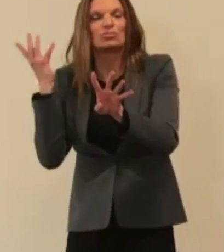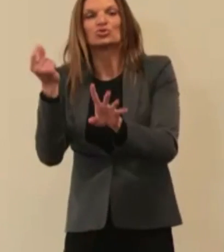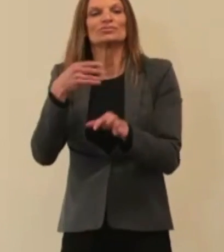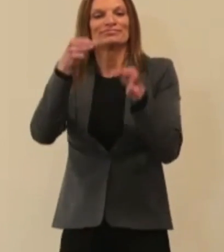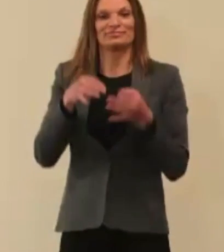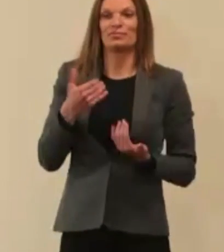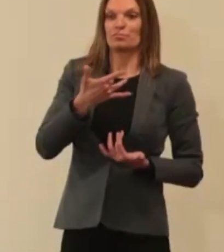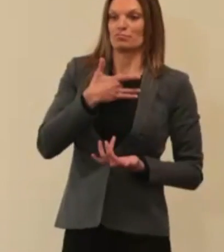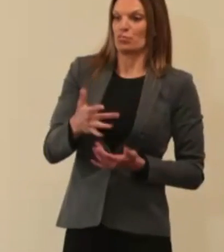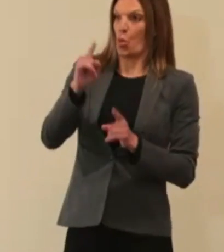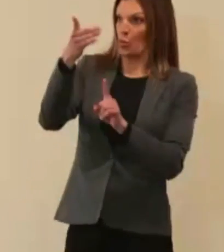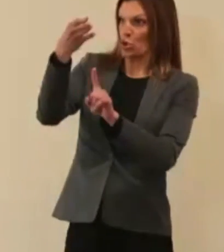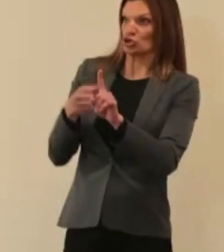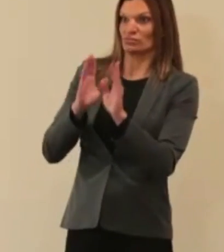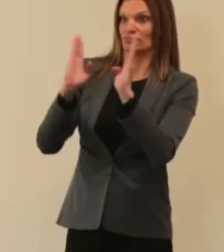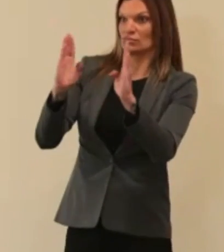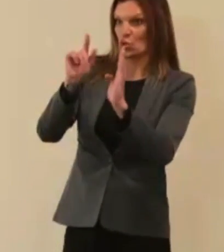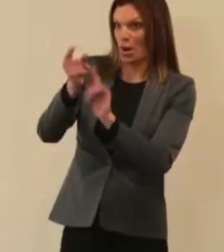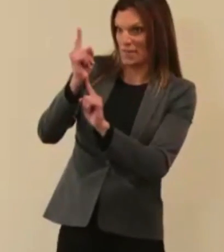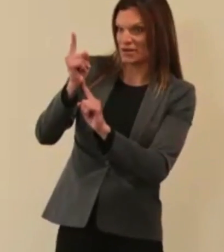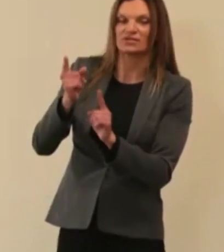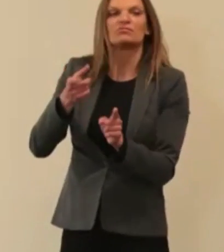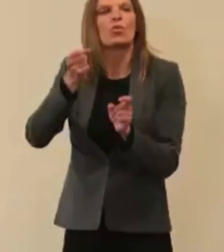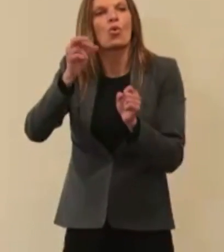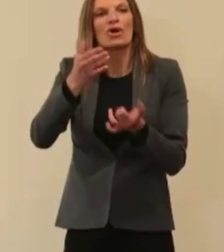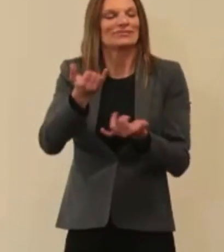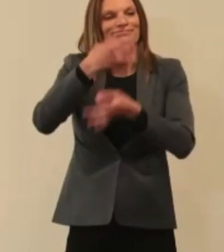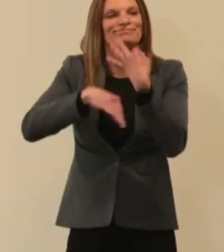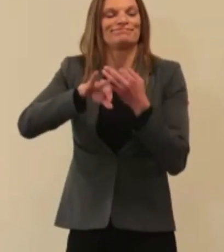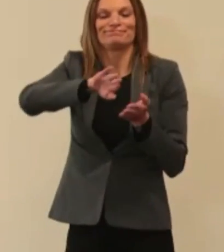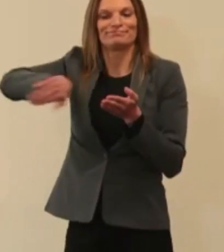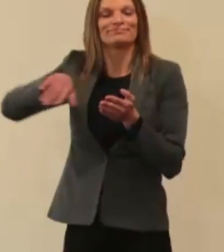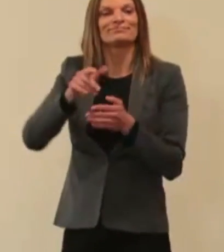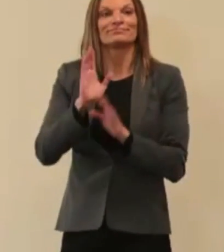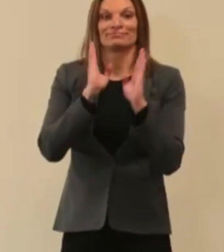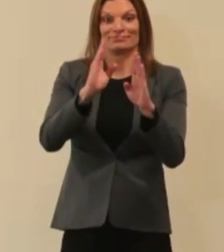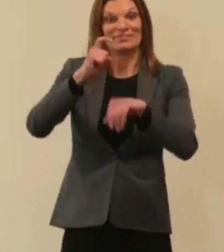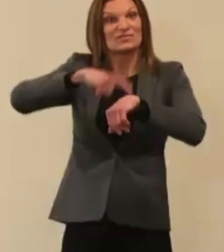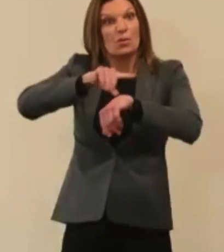SLOTS IN SHORTENING THEM DOWN TO 10 MINUTES. BECAUSE AGAIN, OUR STAFF HAS SAID, YOU KNOW WHAT, WE CAN TAKE SOMETHING THAT TAKES US 20 MINUTES WORK